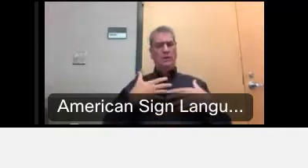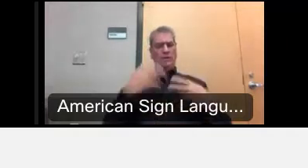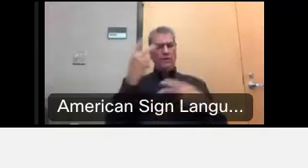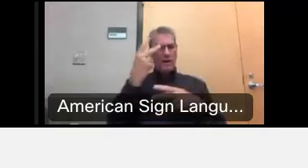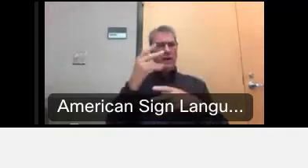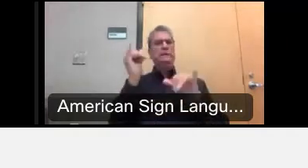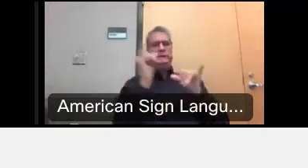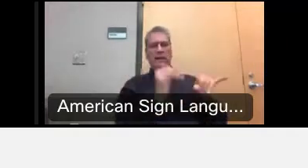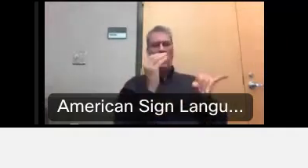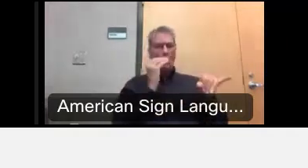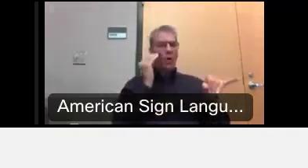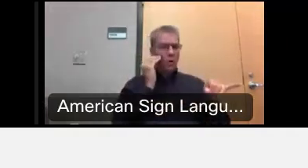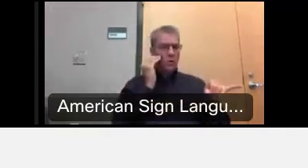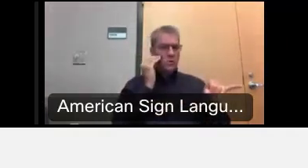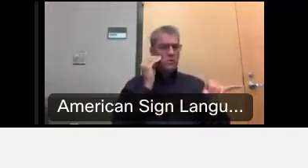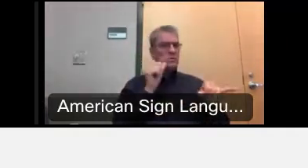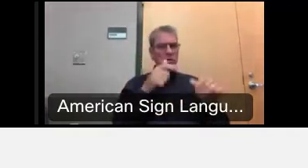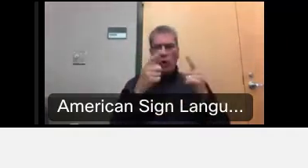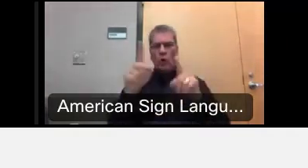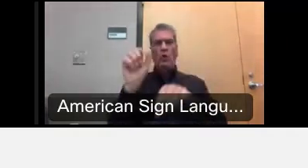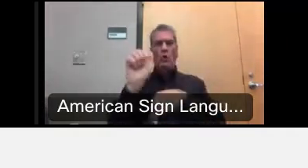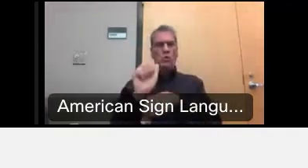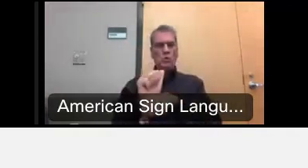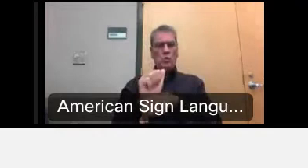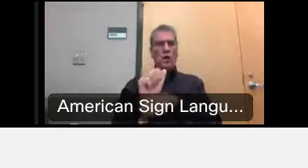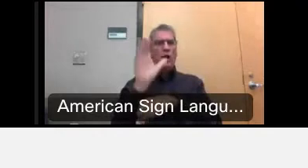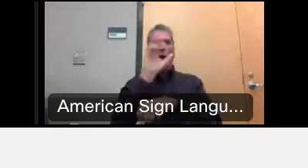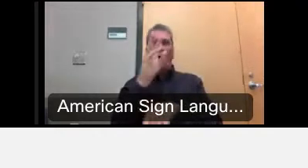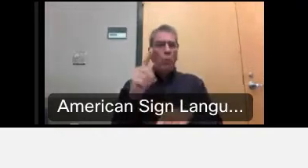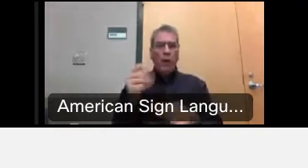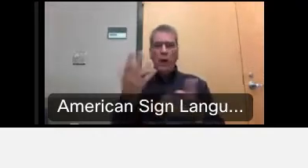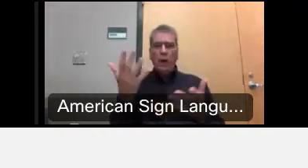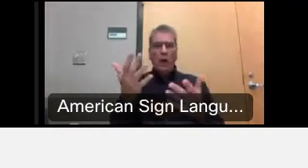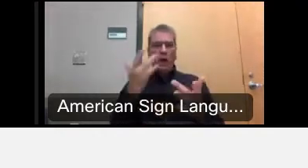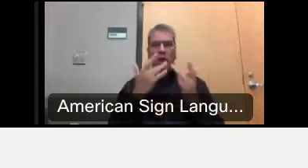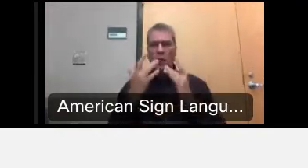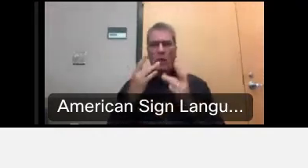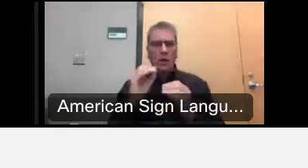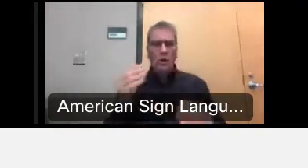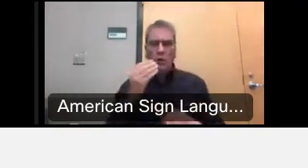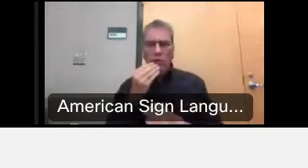Don't be around other people. Guess what? Suddenly, there's no food on the table, and